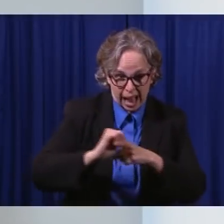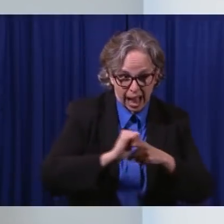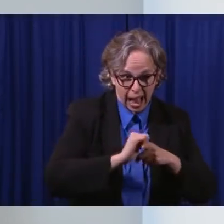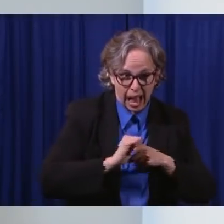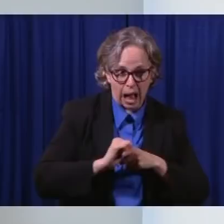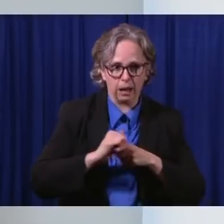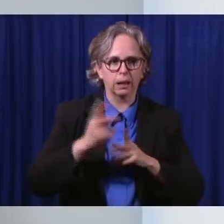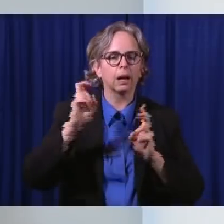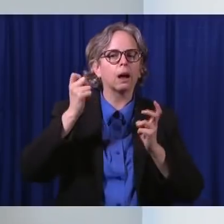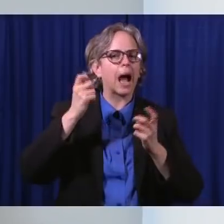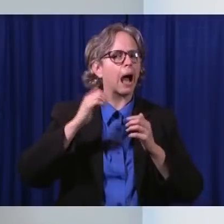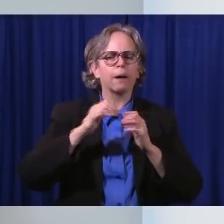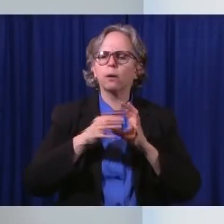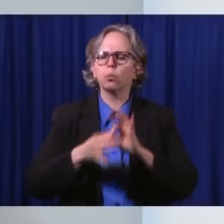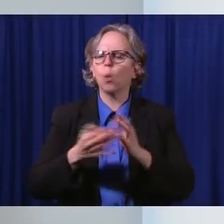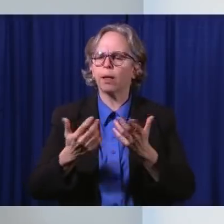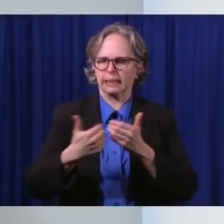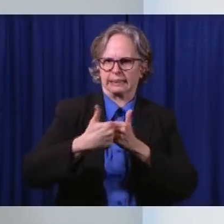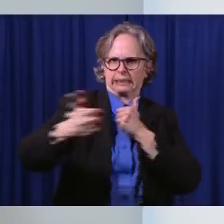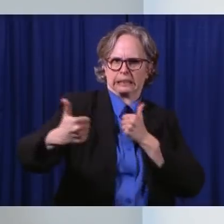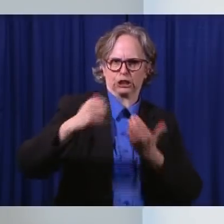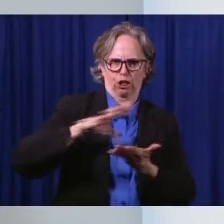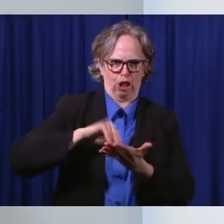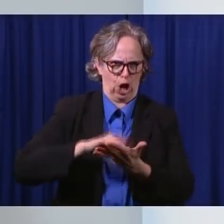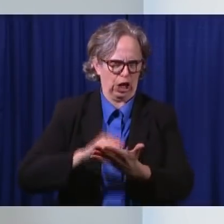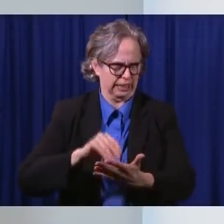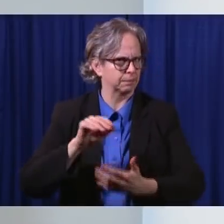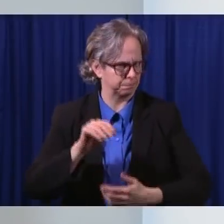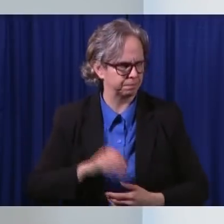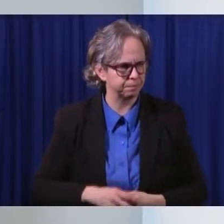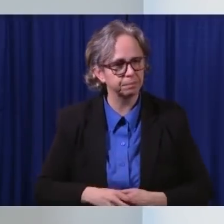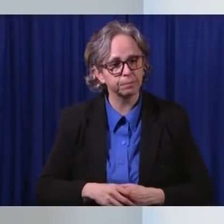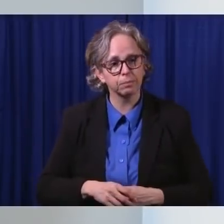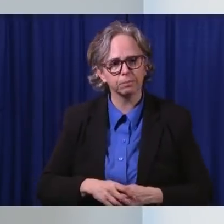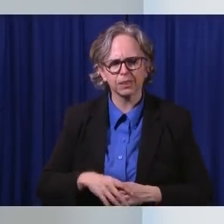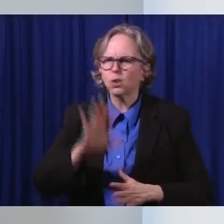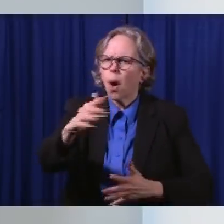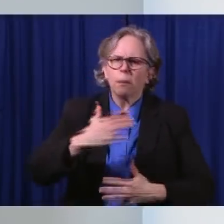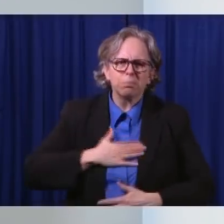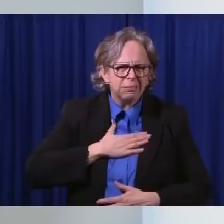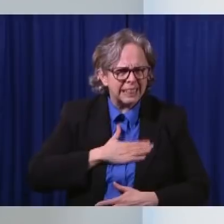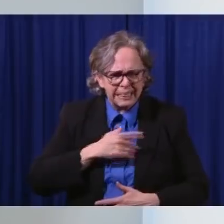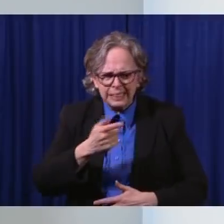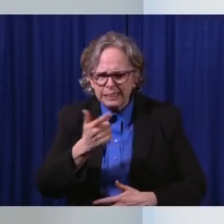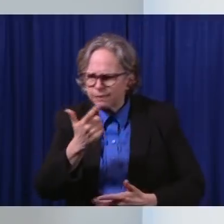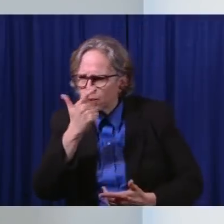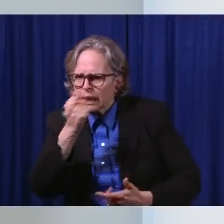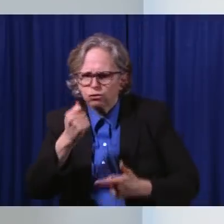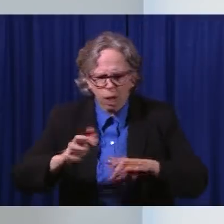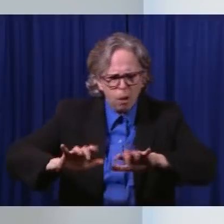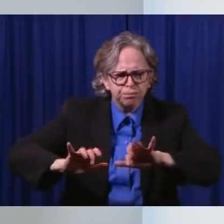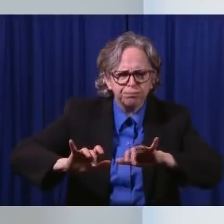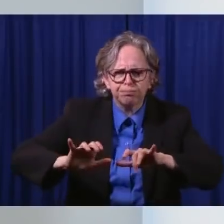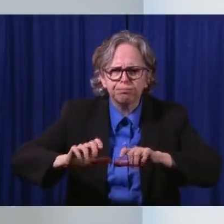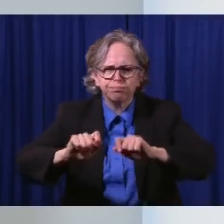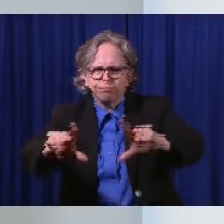THERE'S 40111 OF THEM AND AT LEAST THE